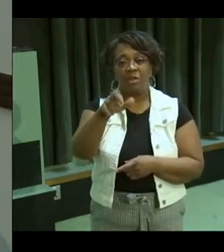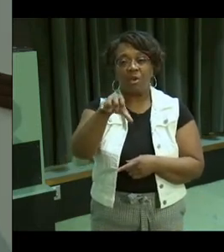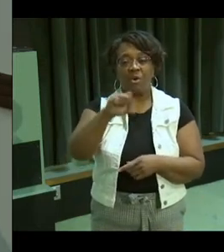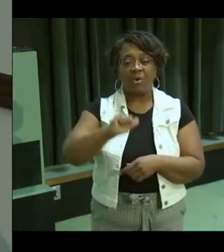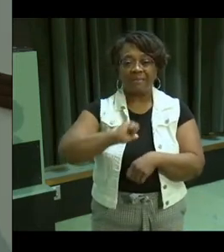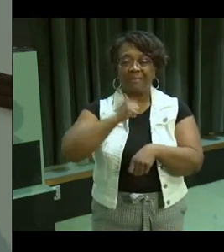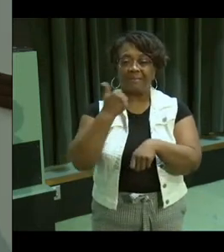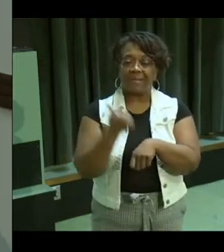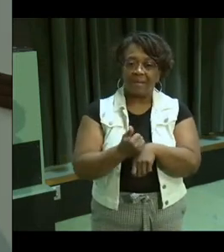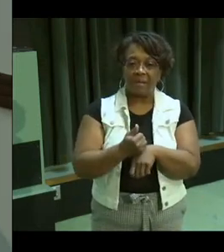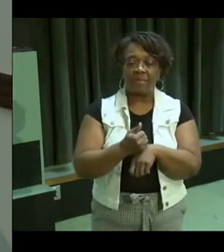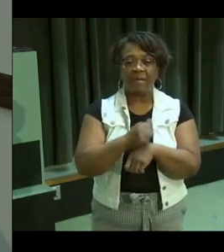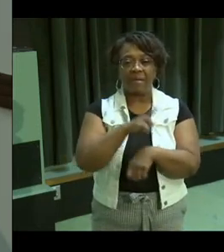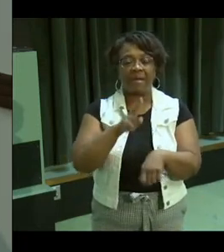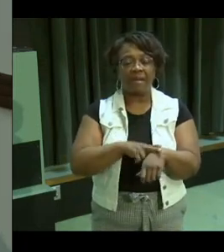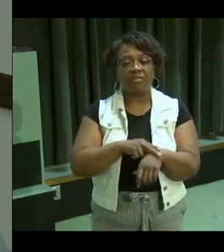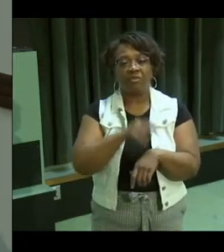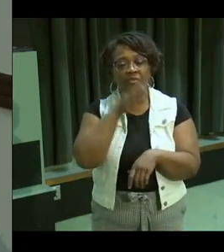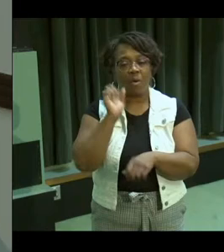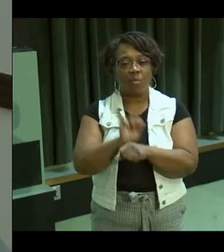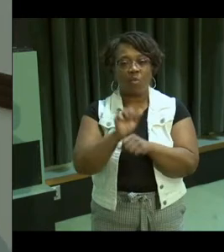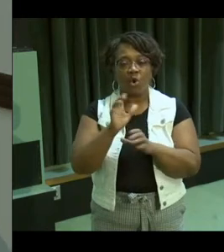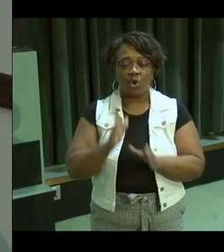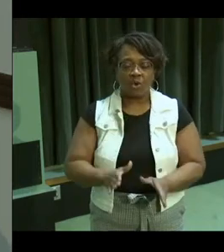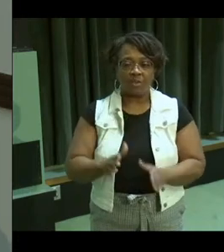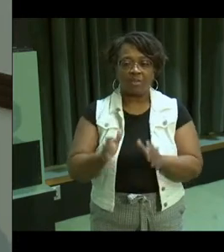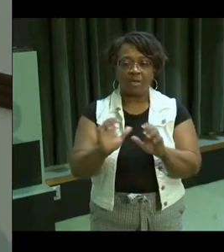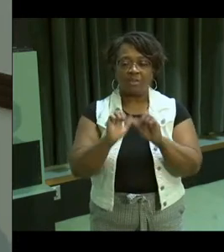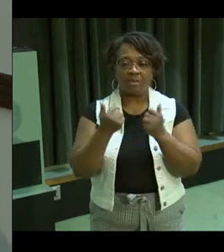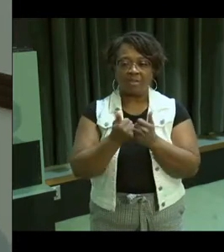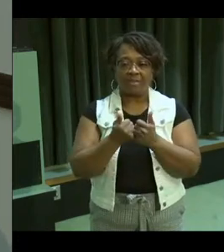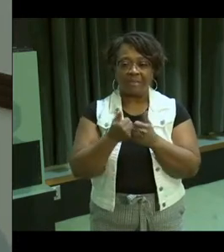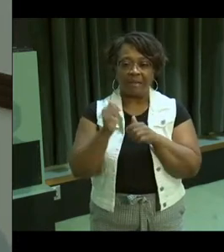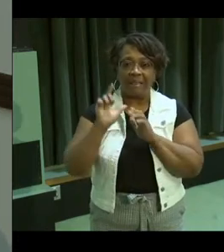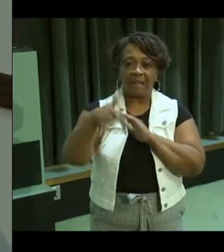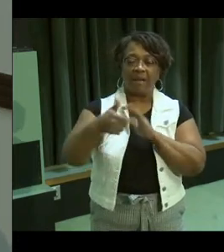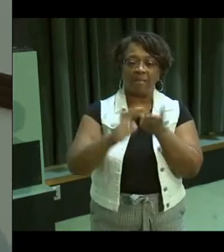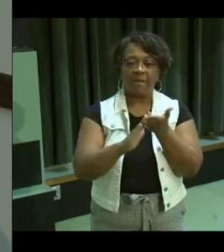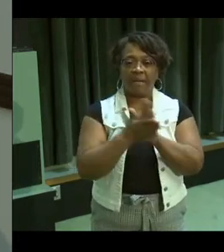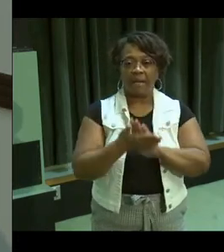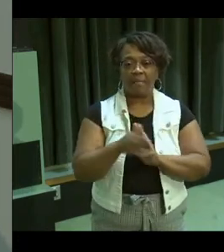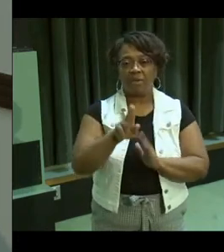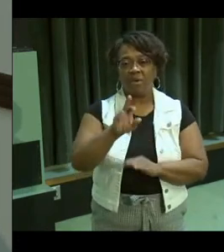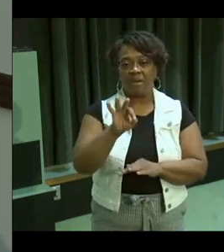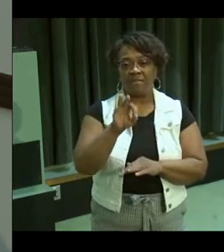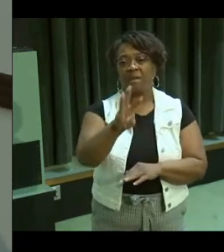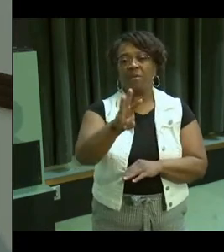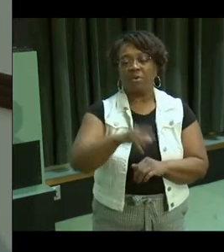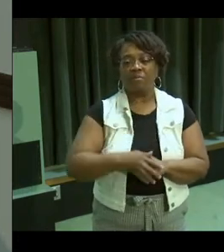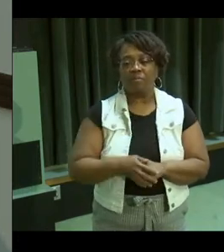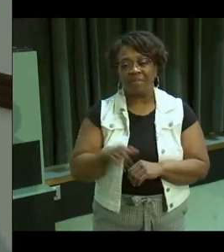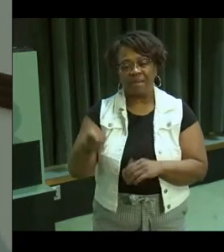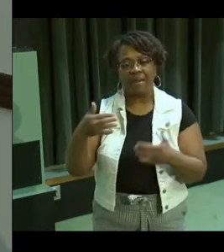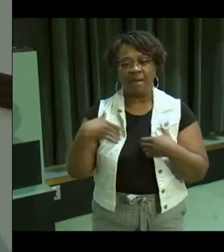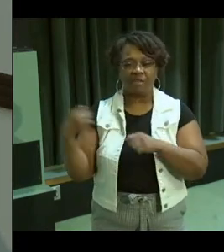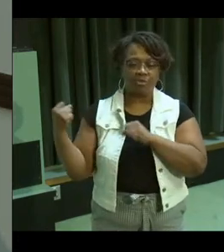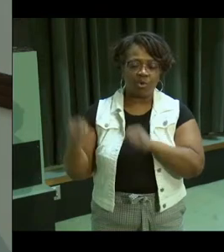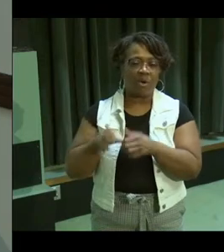the National Farm Workers Association, which later would